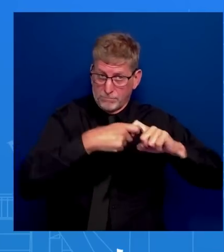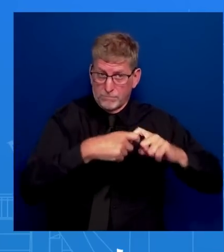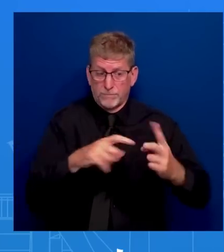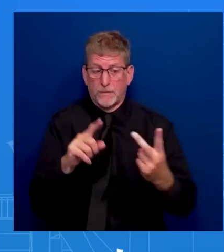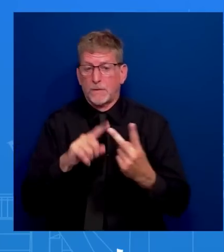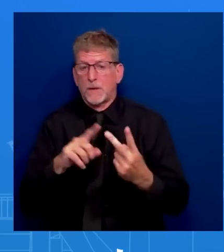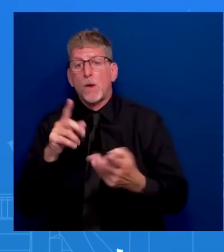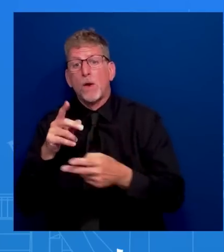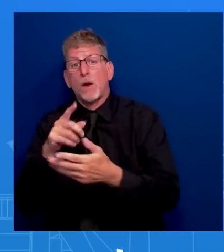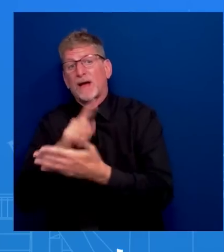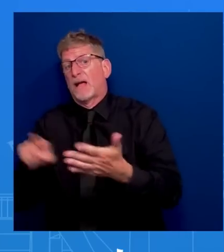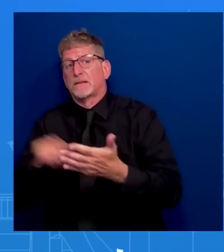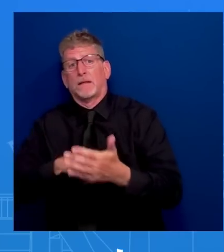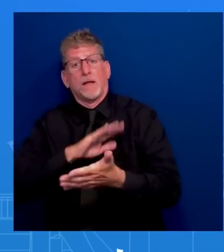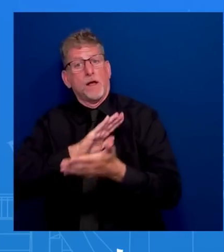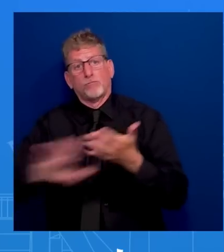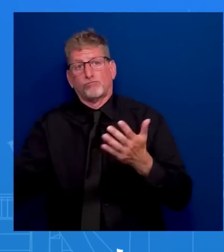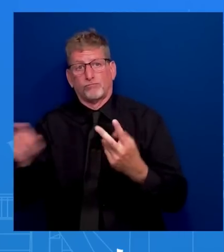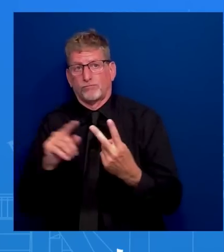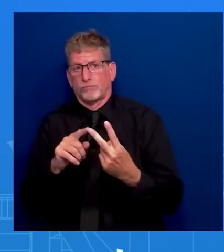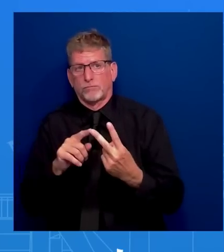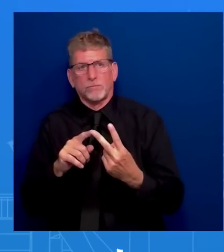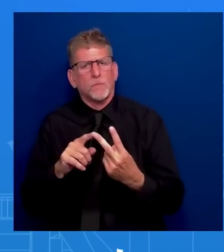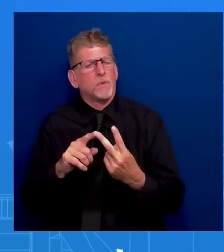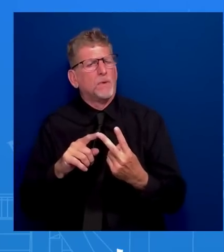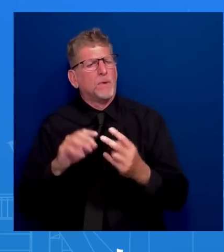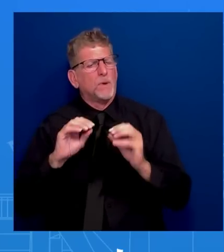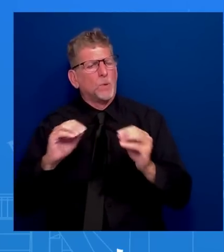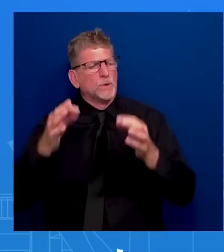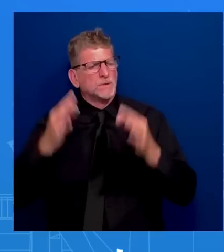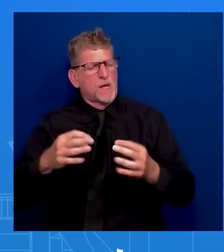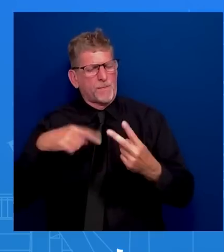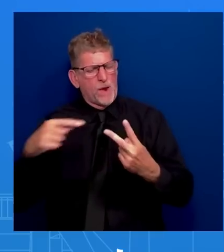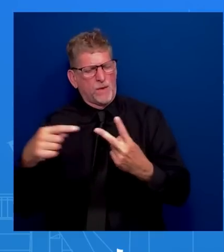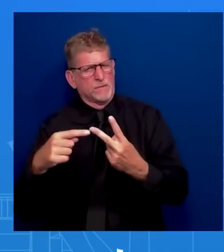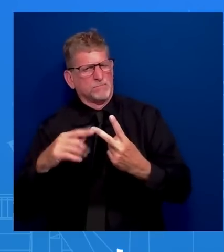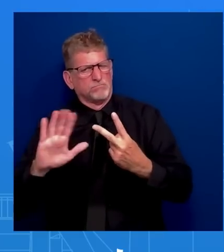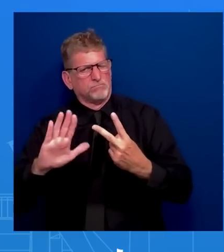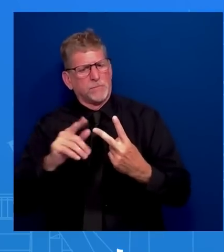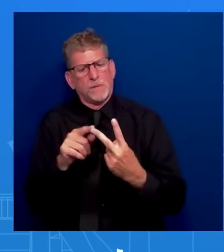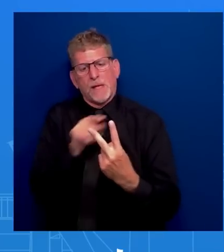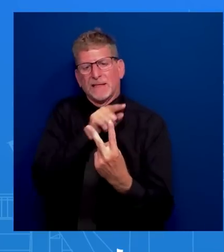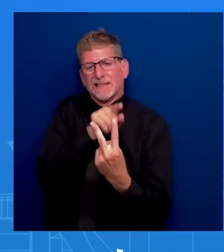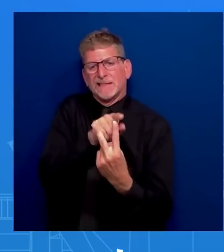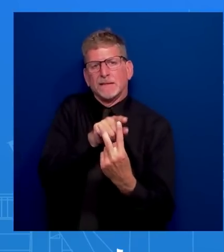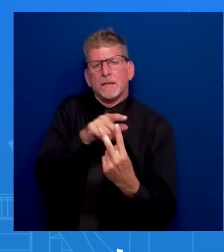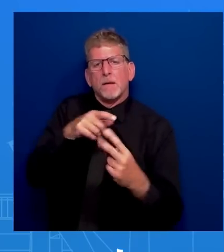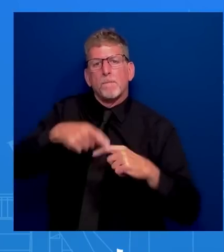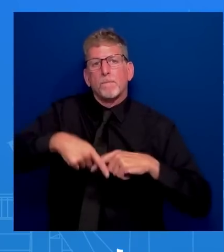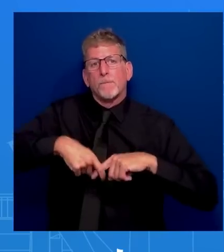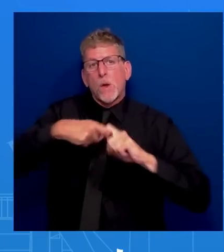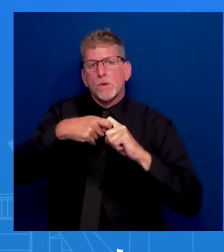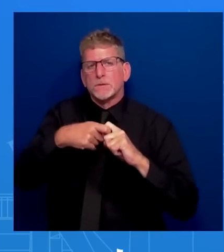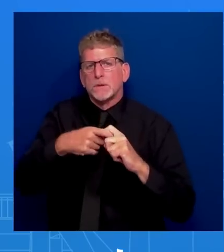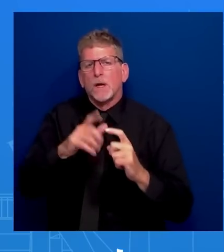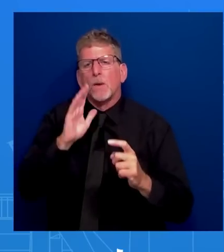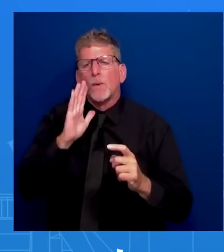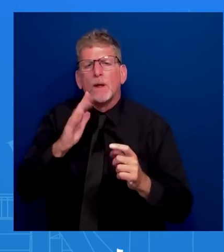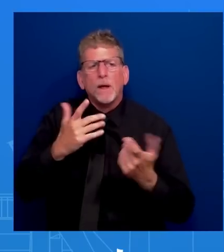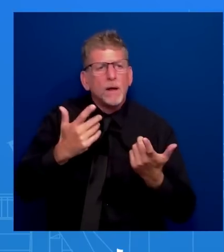directly with borrowers about the end of the payment pause when a decision is made. So, again, no decisions have been made. When it comes to the cancellation --